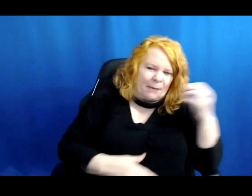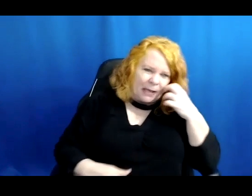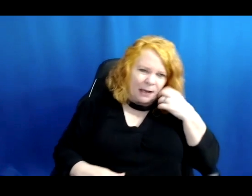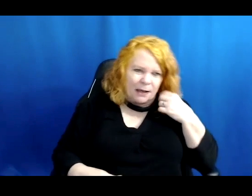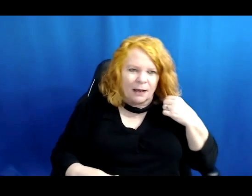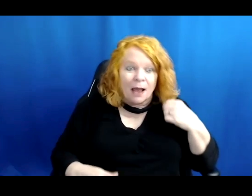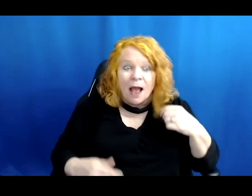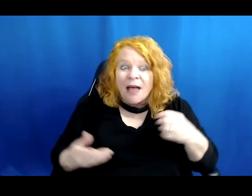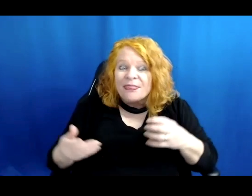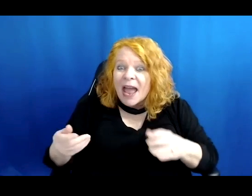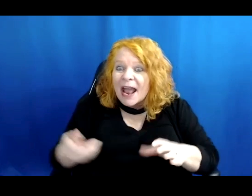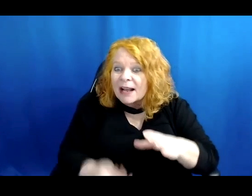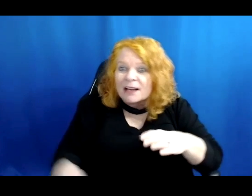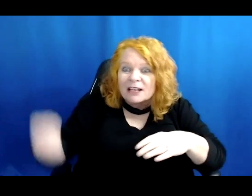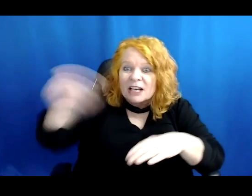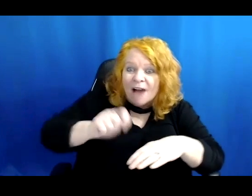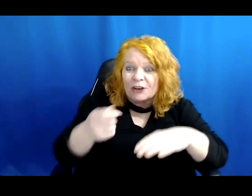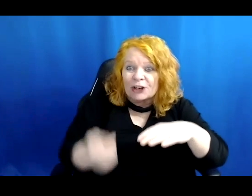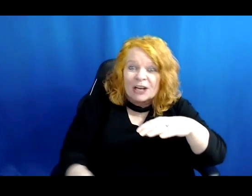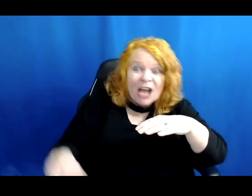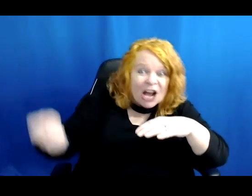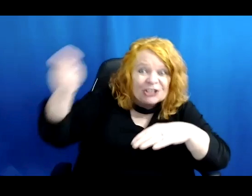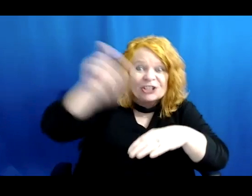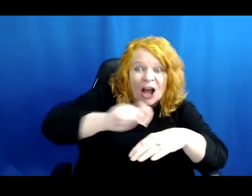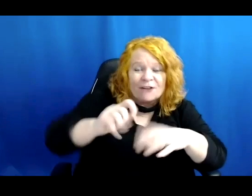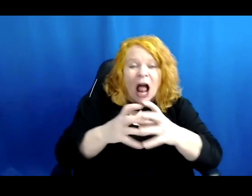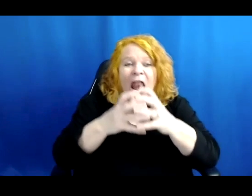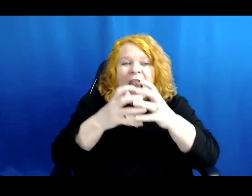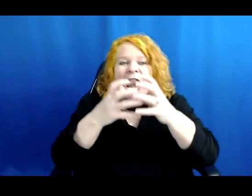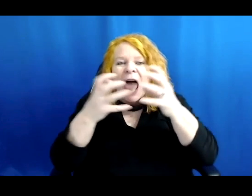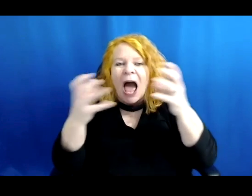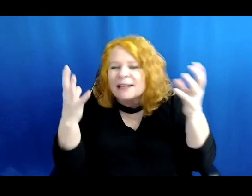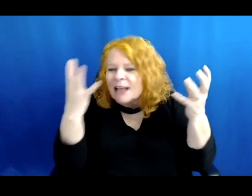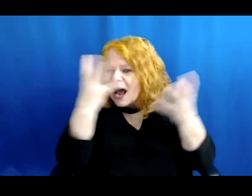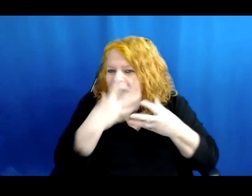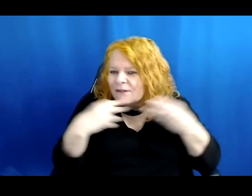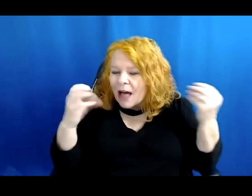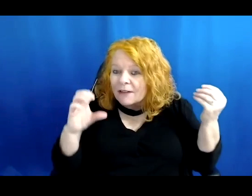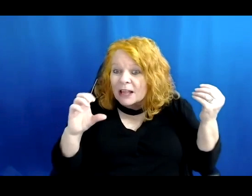They covered it with lots and lots of lovely custard.